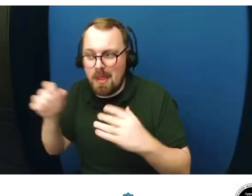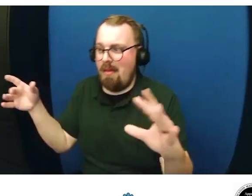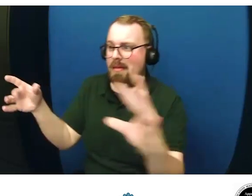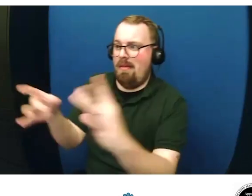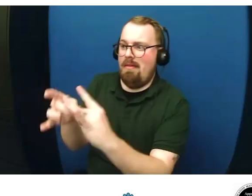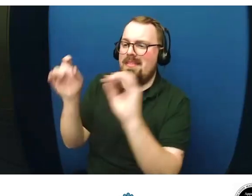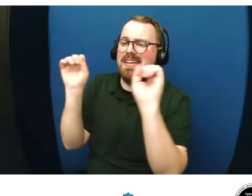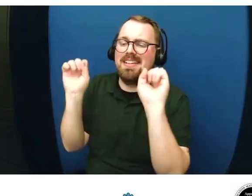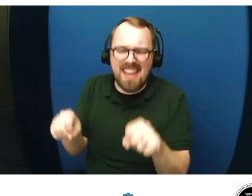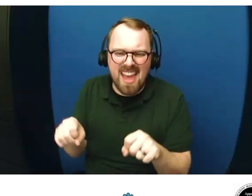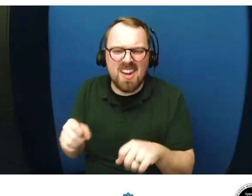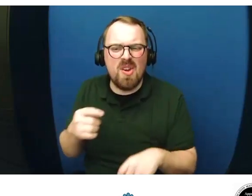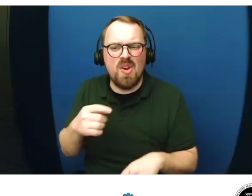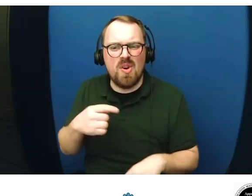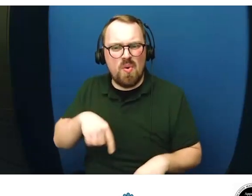There's so many different things that we can do...